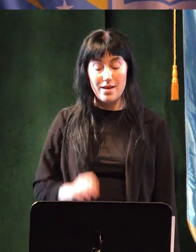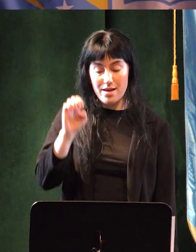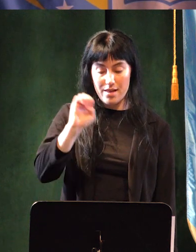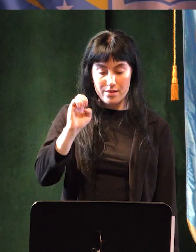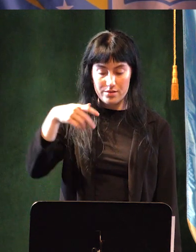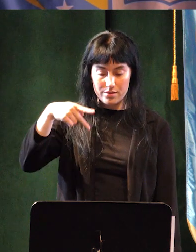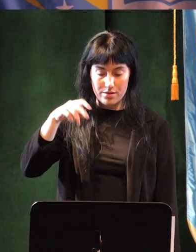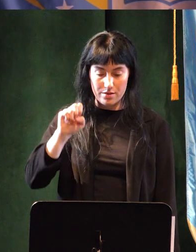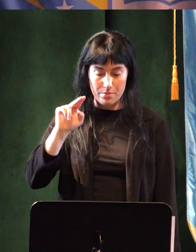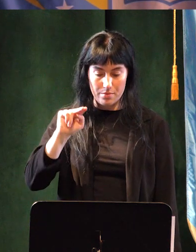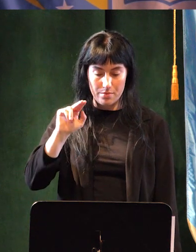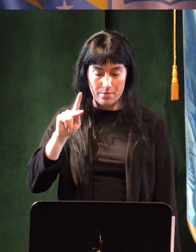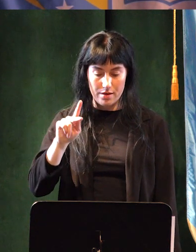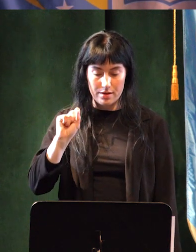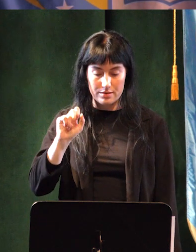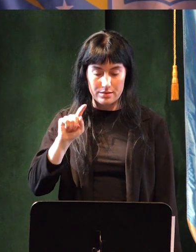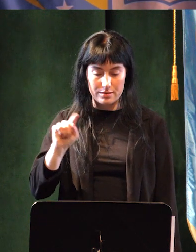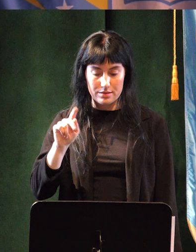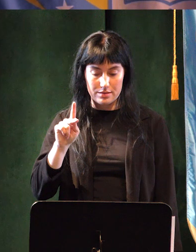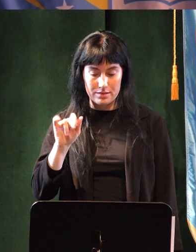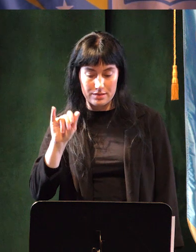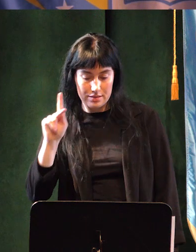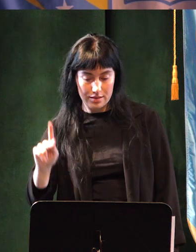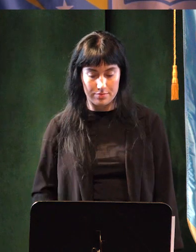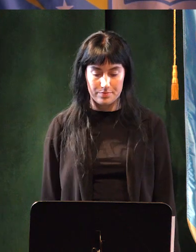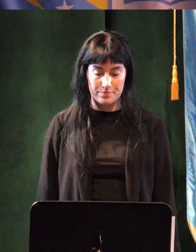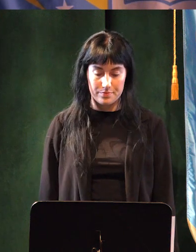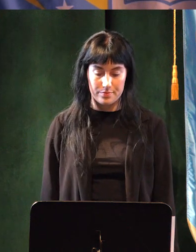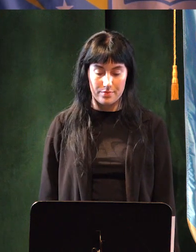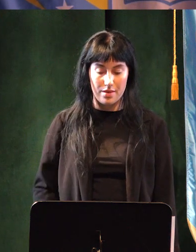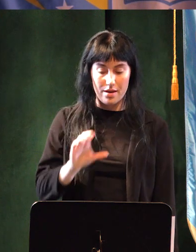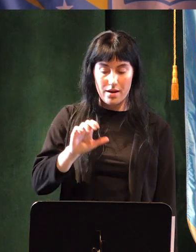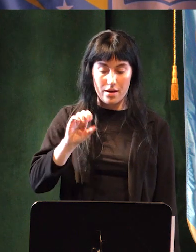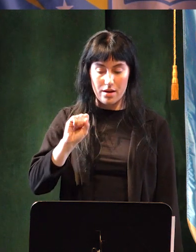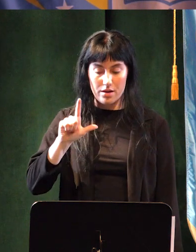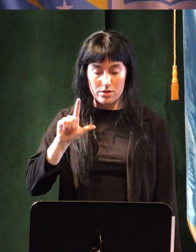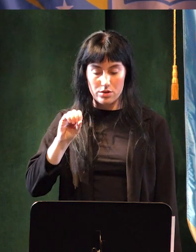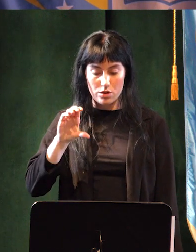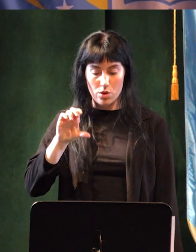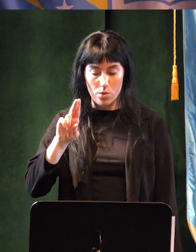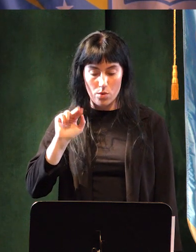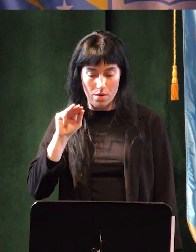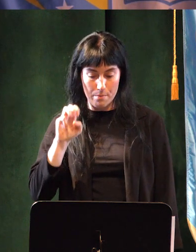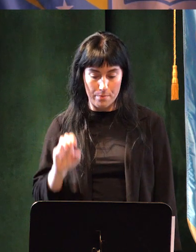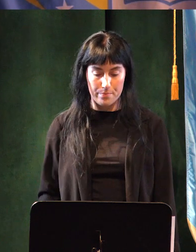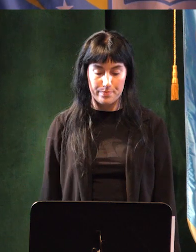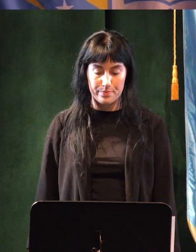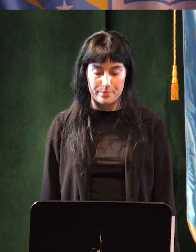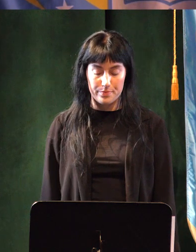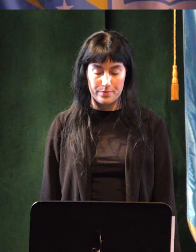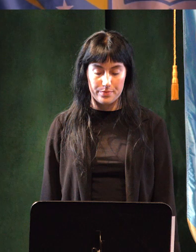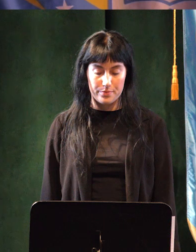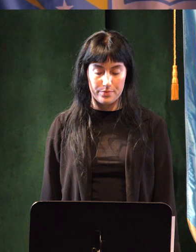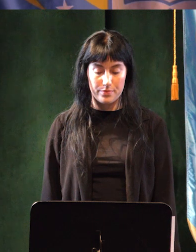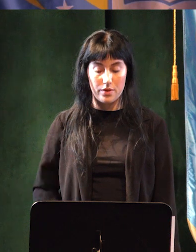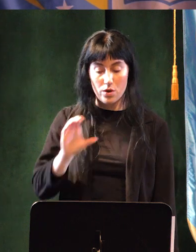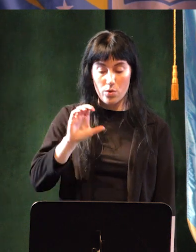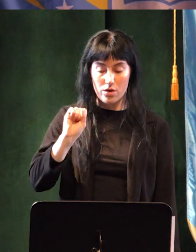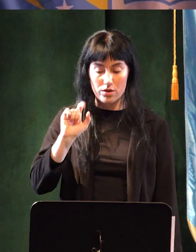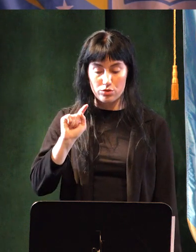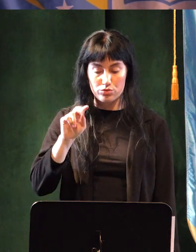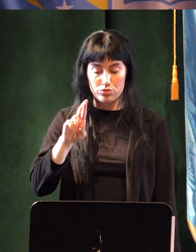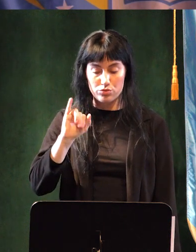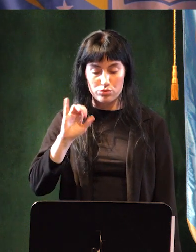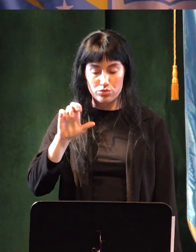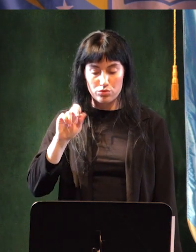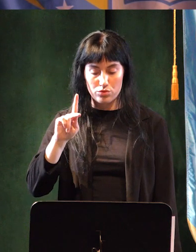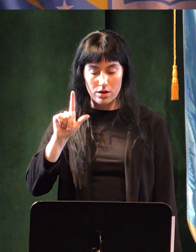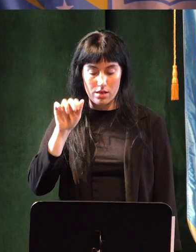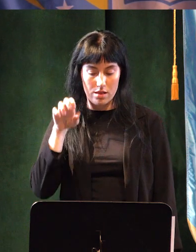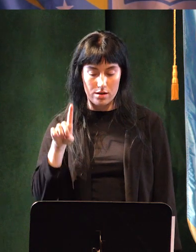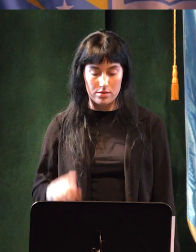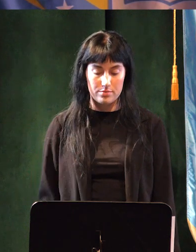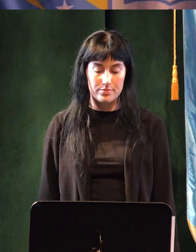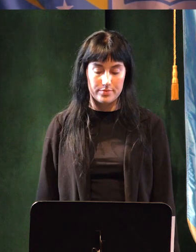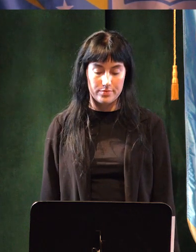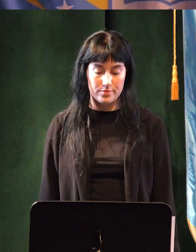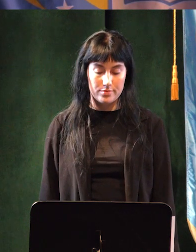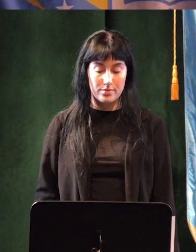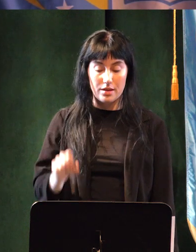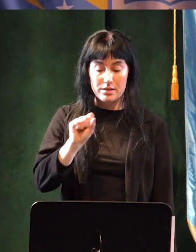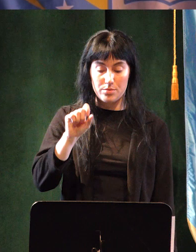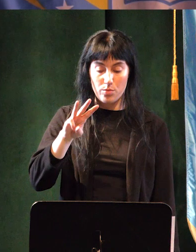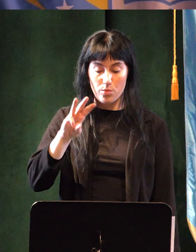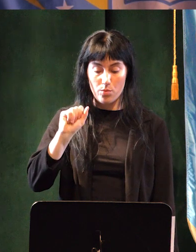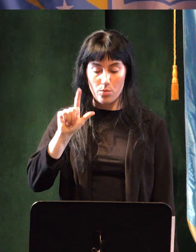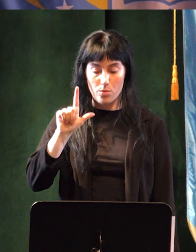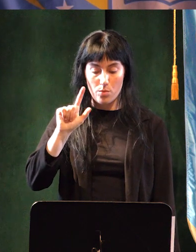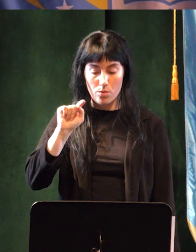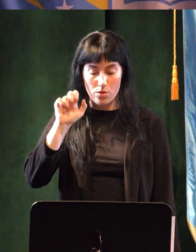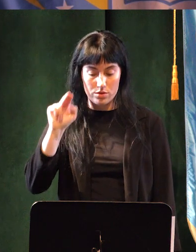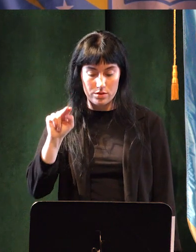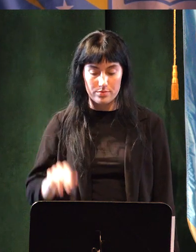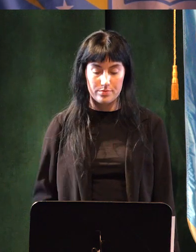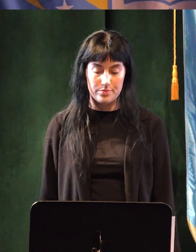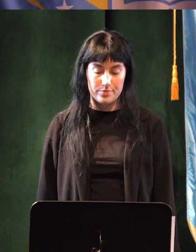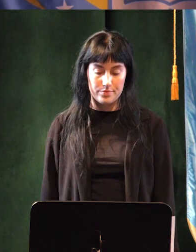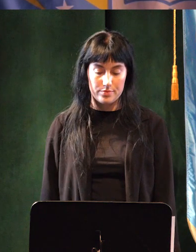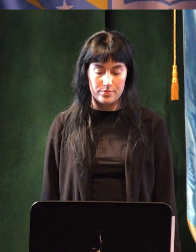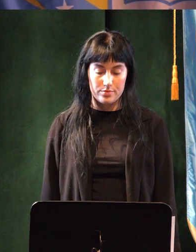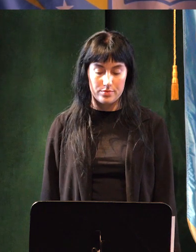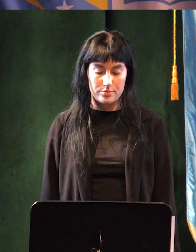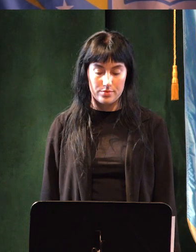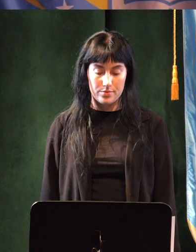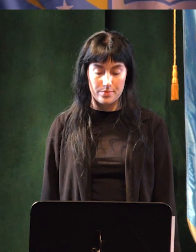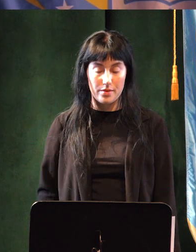pencak Kaitlin Slocum Courtney Strickland Sabrina Walton associate in